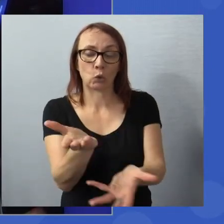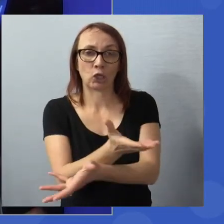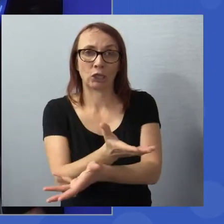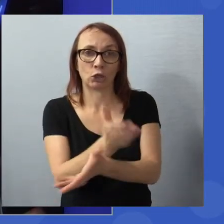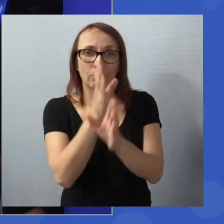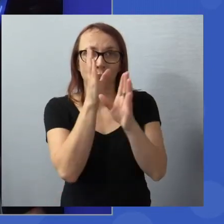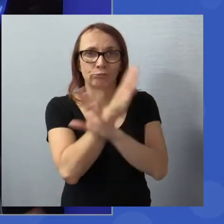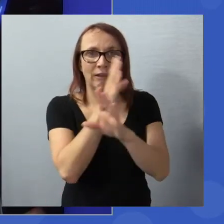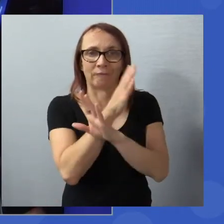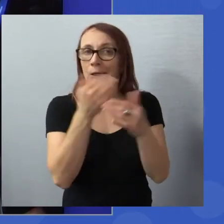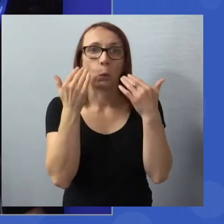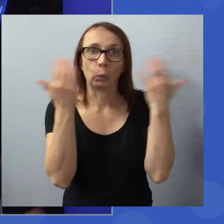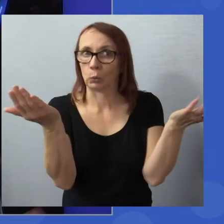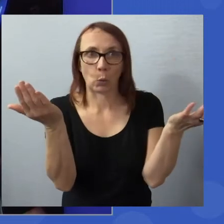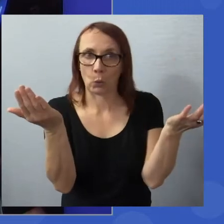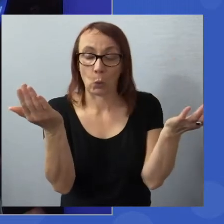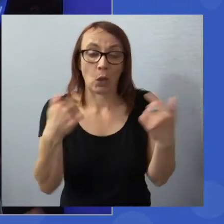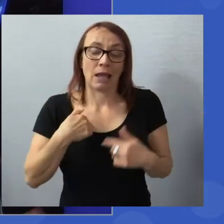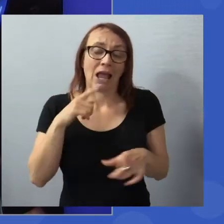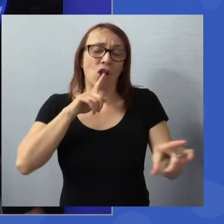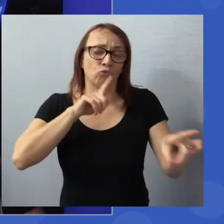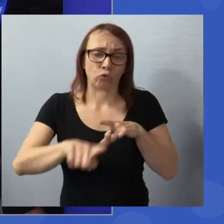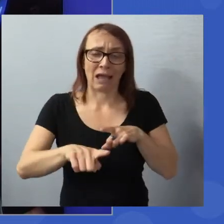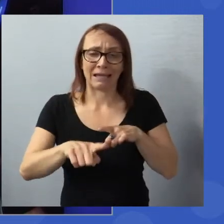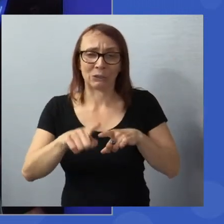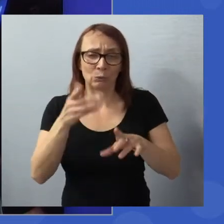discussions that we try as academics to access and from something some things